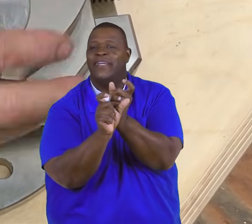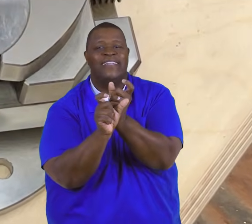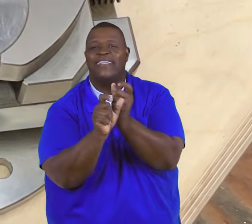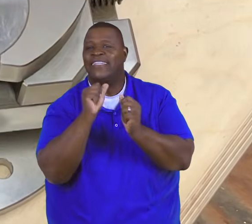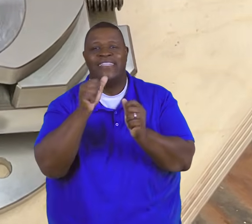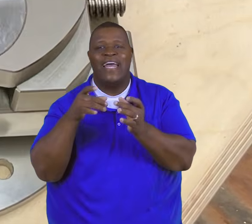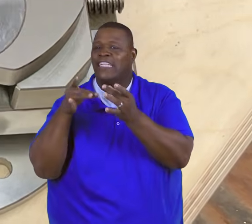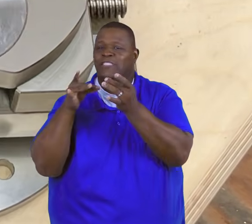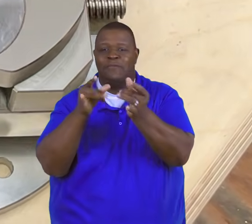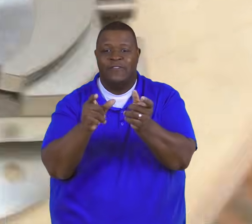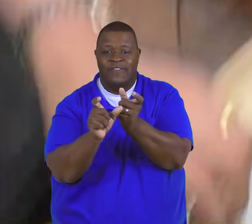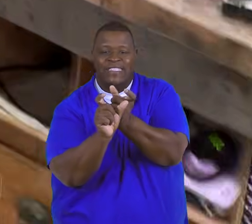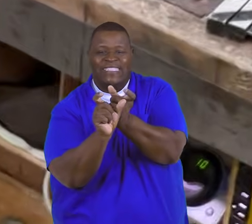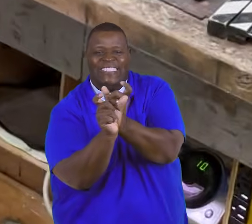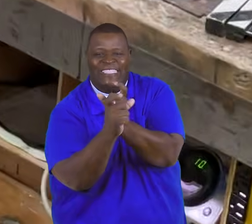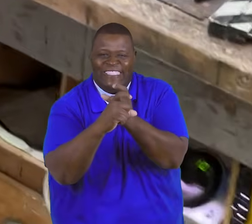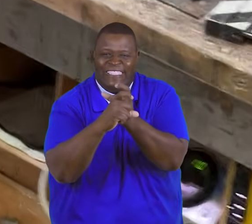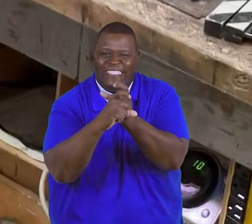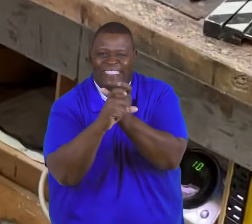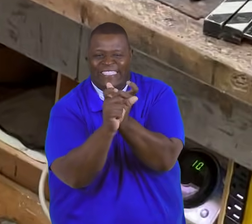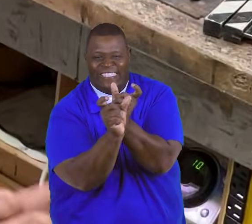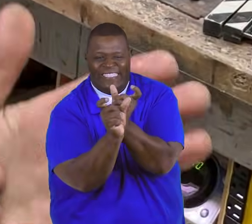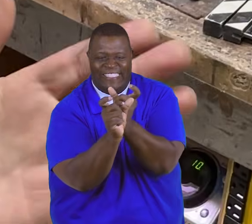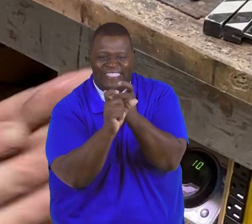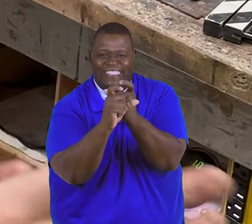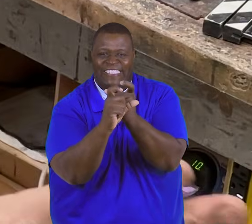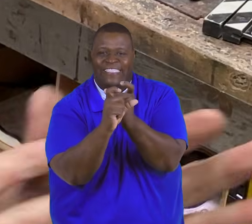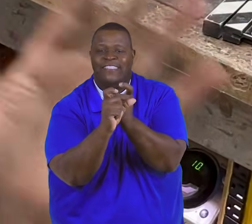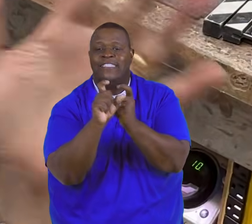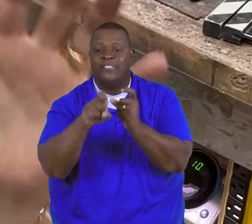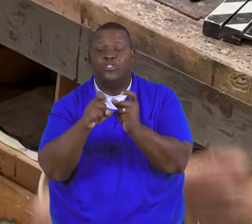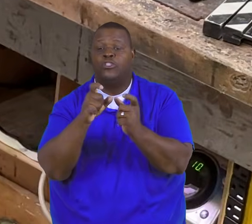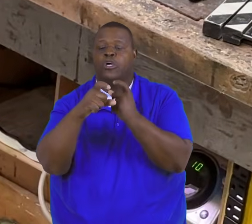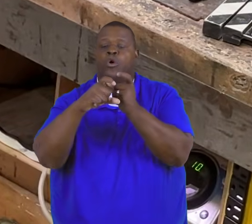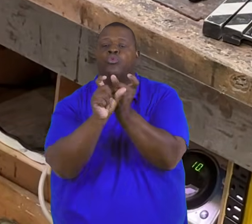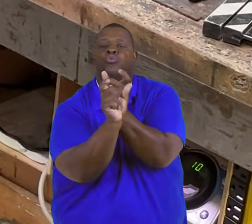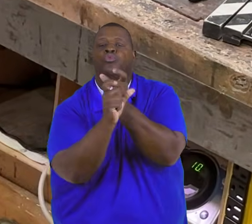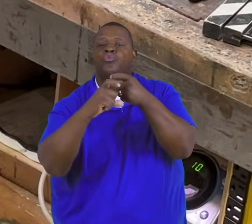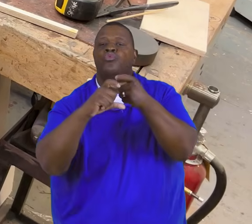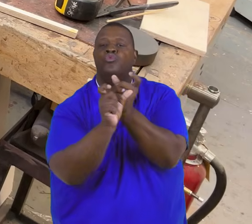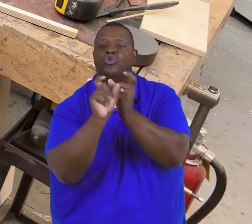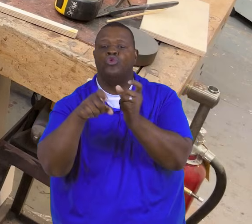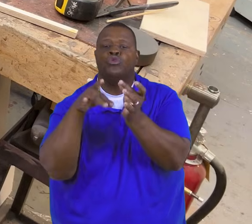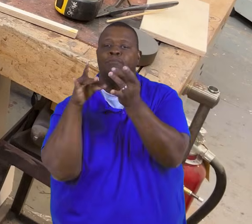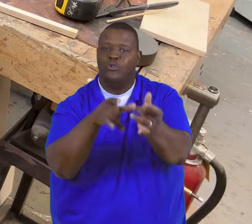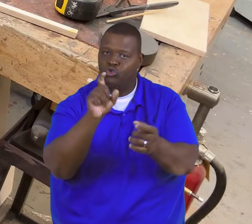but they're not perfect. When they're perfect, they are married, they are one,